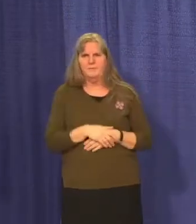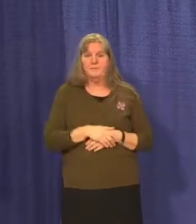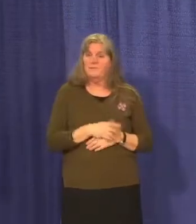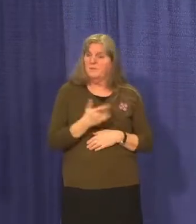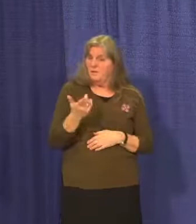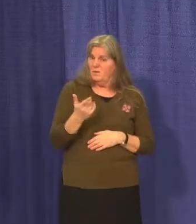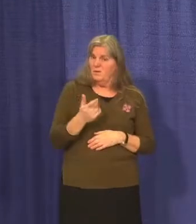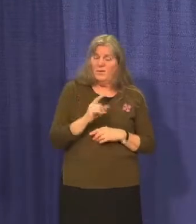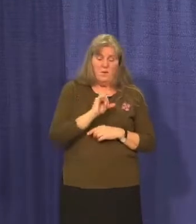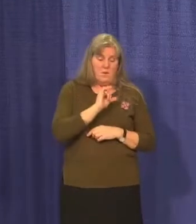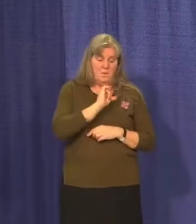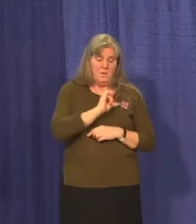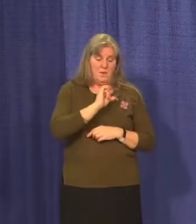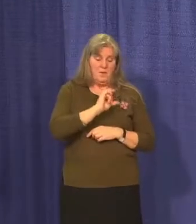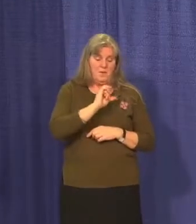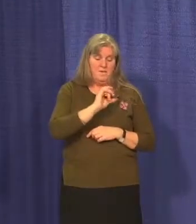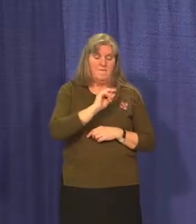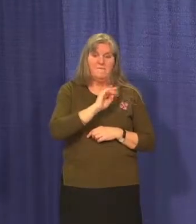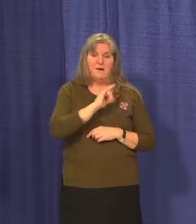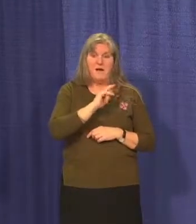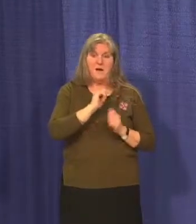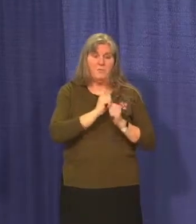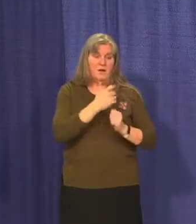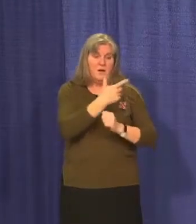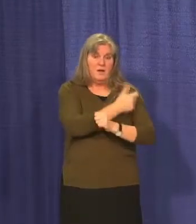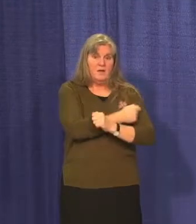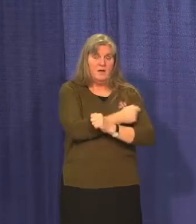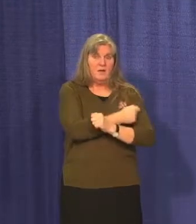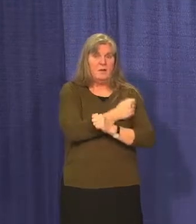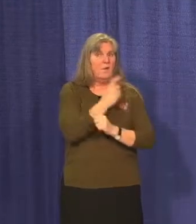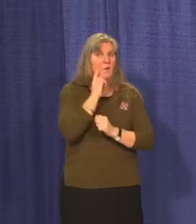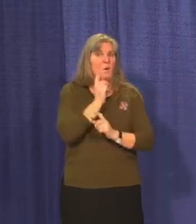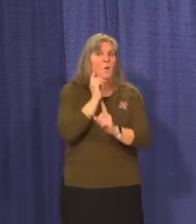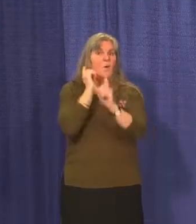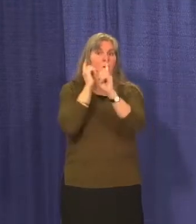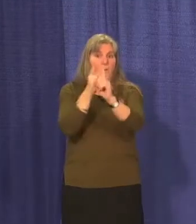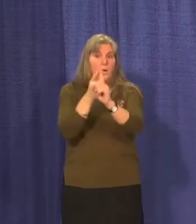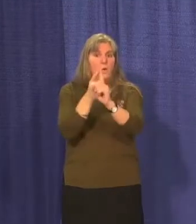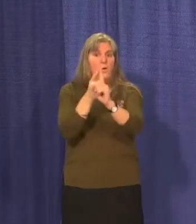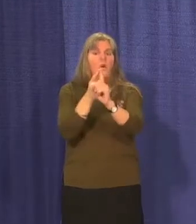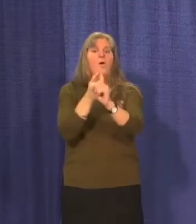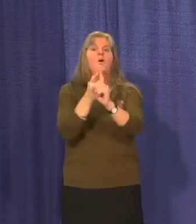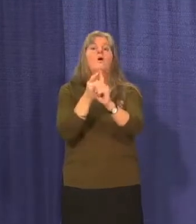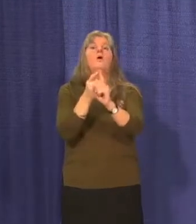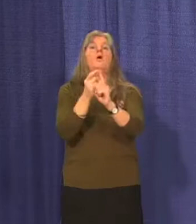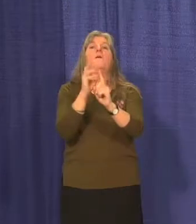we are seeing those vials start to move. We are on track to see that by April, we will have provided